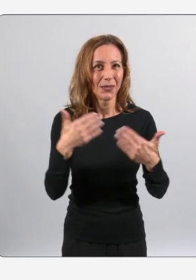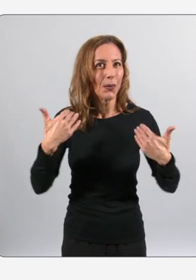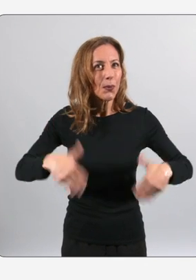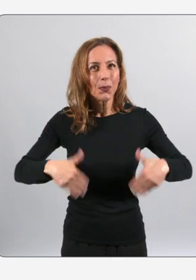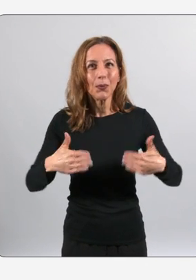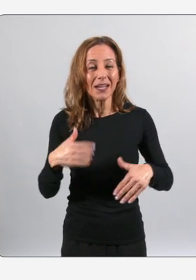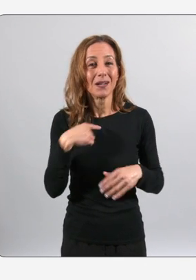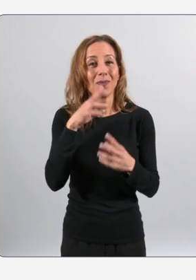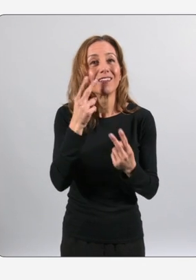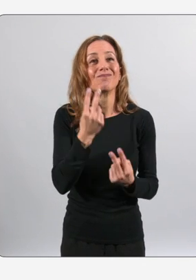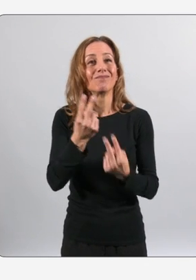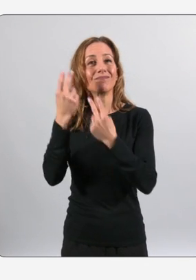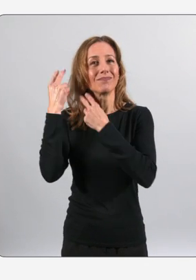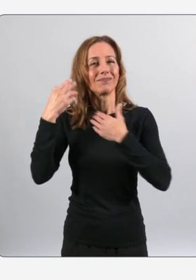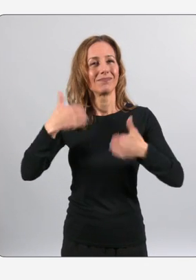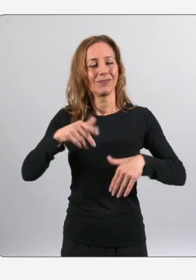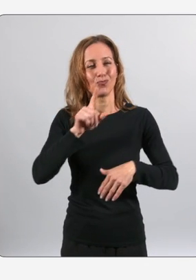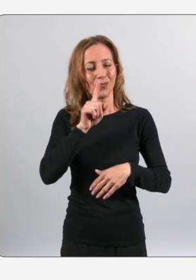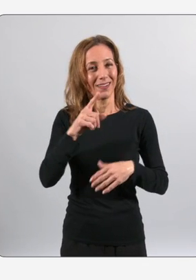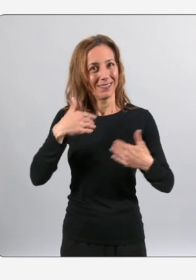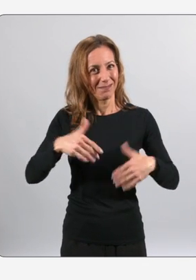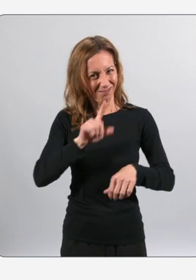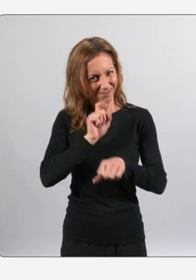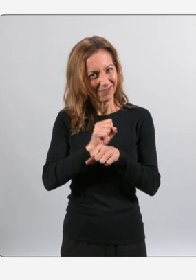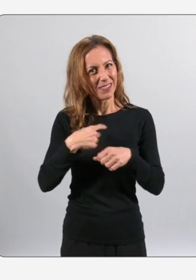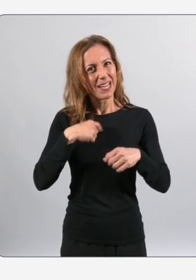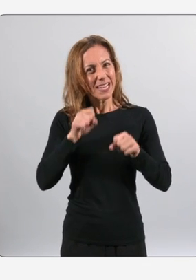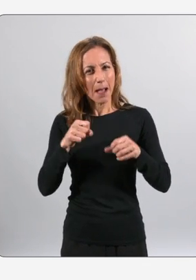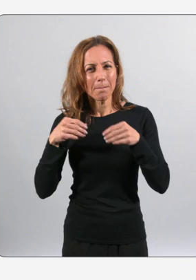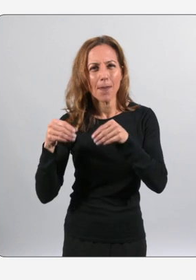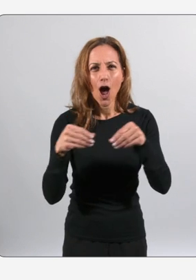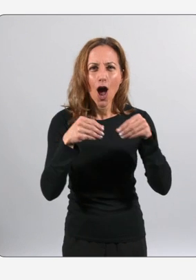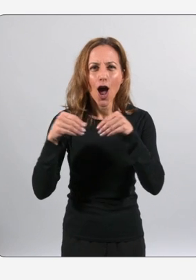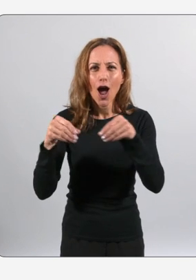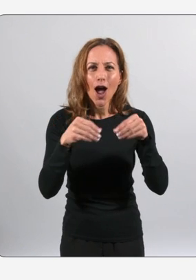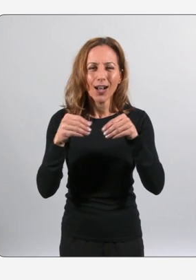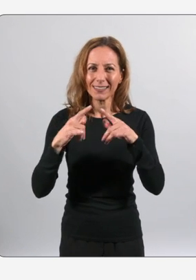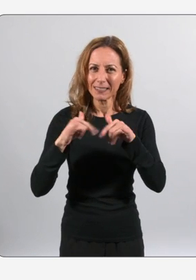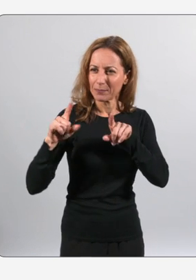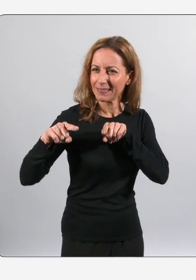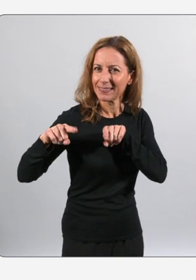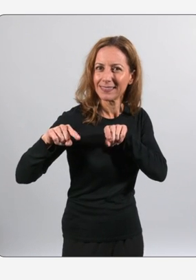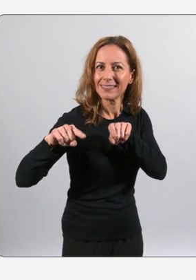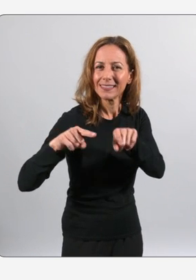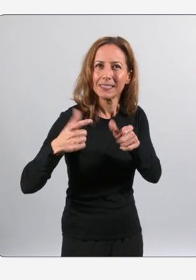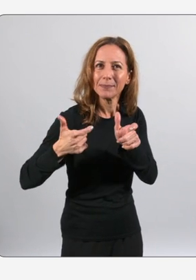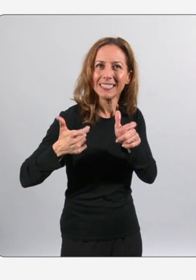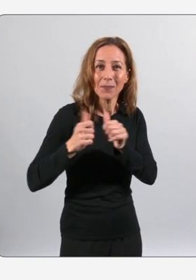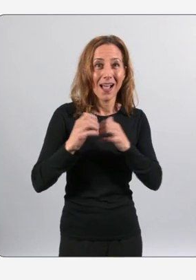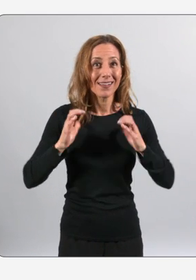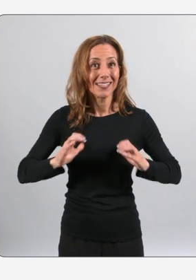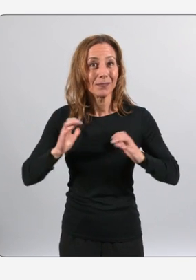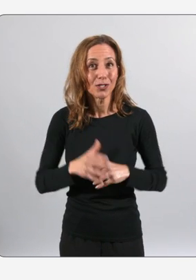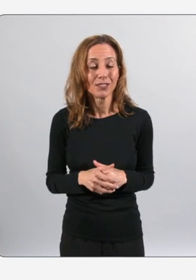became possible to actually market at the speed of consumers. When instantaneous, infinitely tailored creative became a real thing.